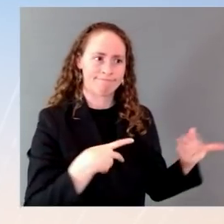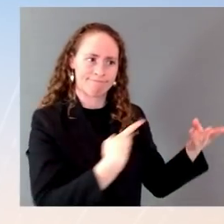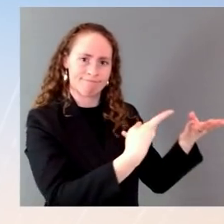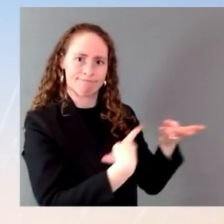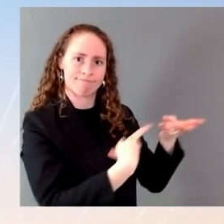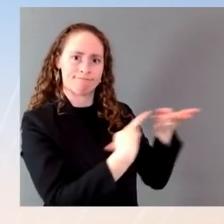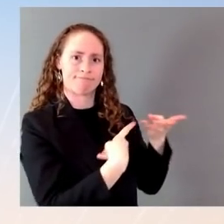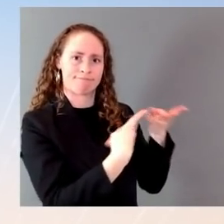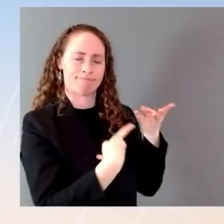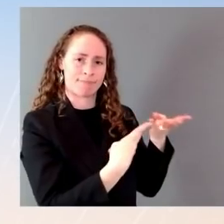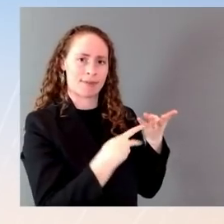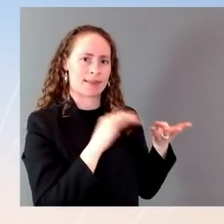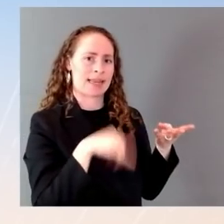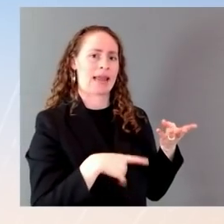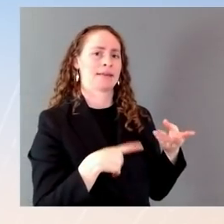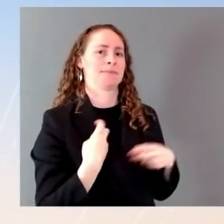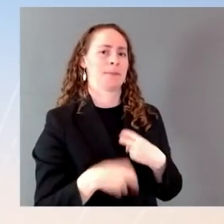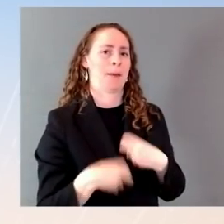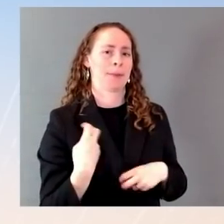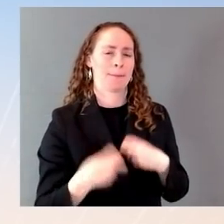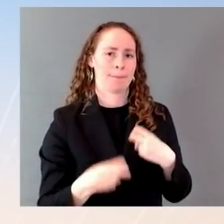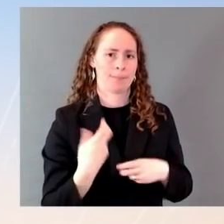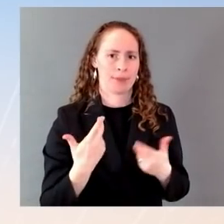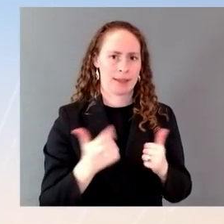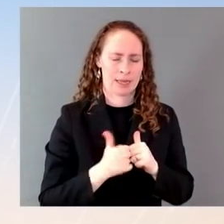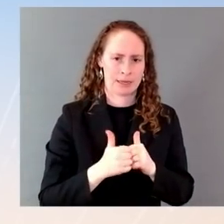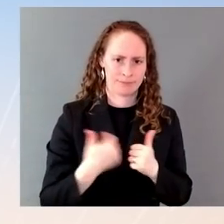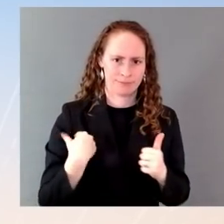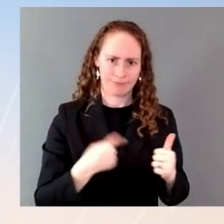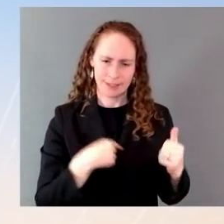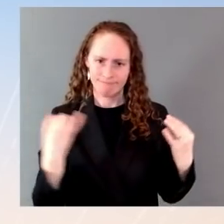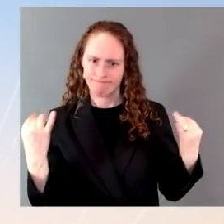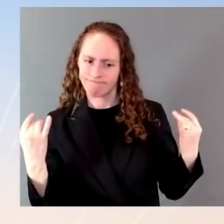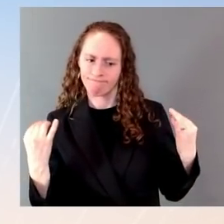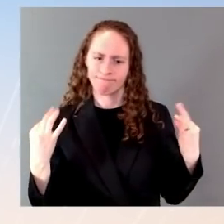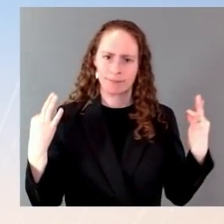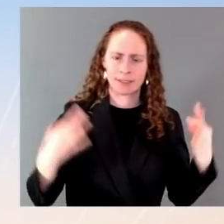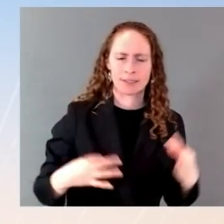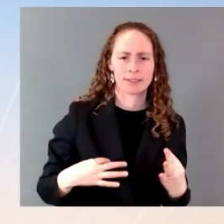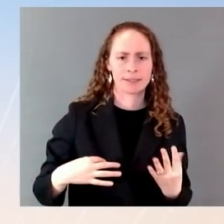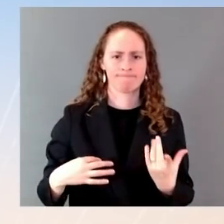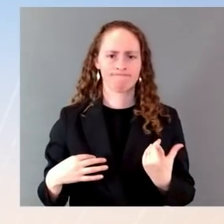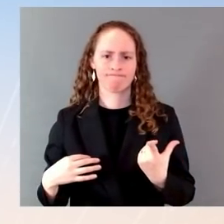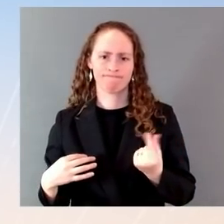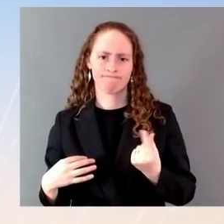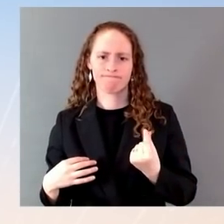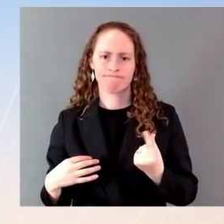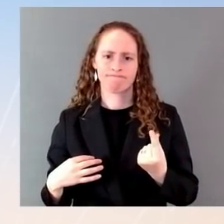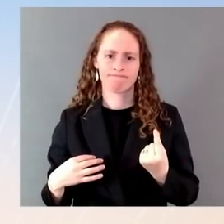because if Vladimir Putin wants to see gas flow through that pipeline, he may not want to take the risk of invading Ukraine.